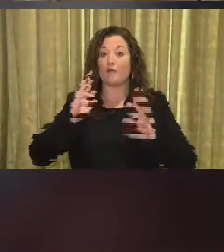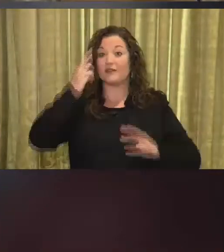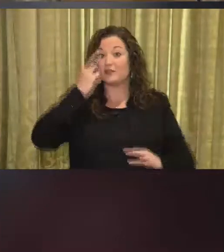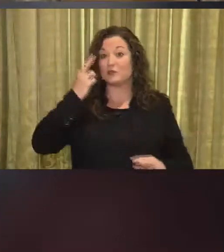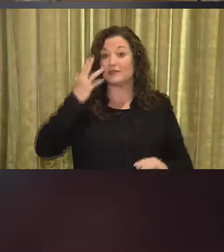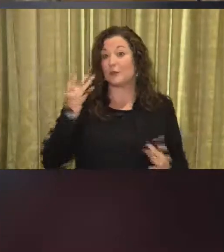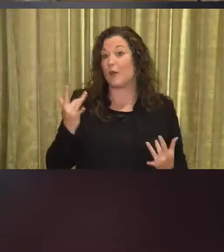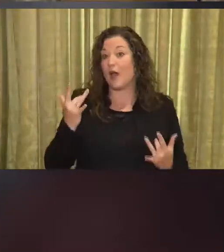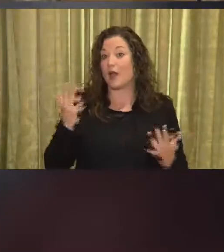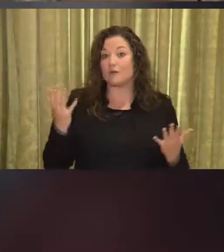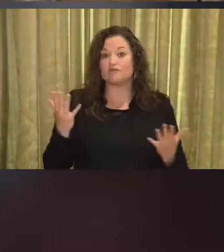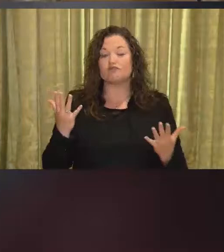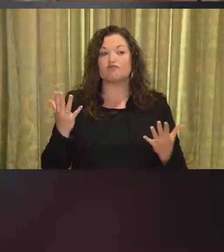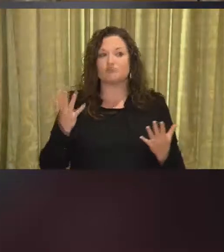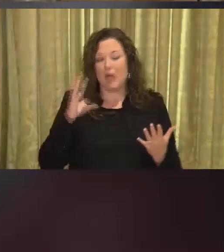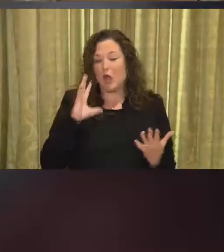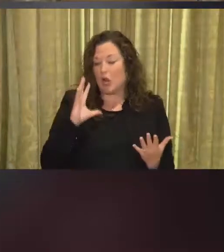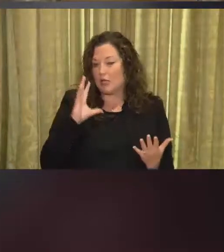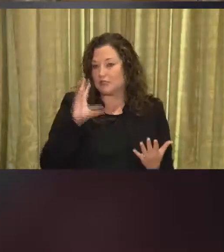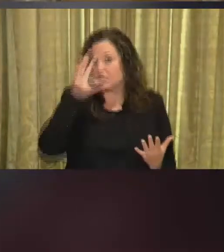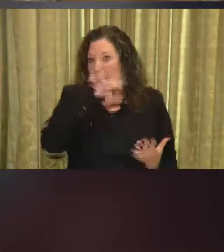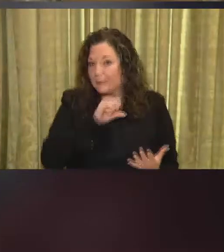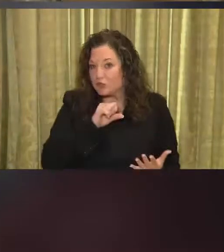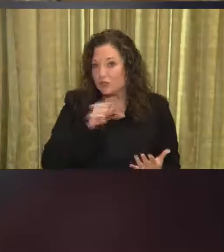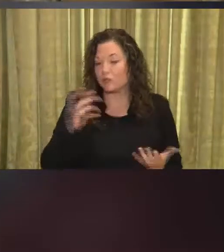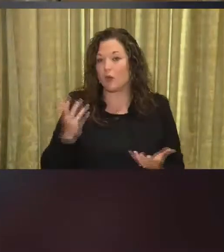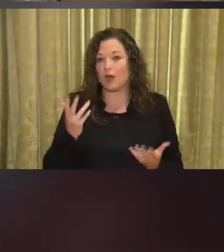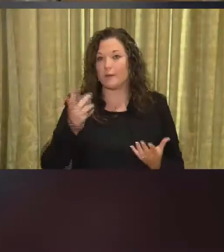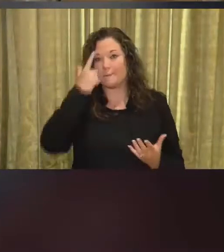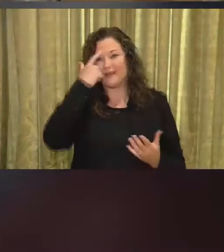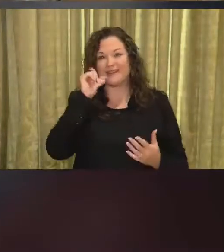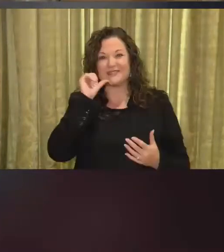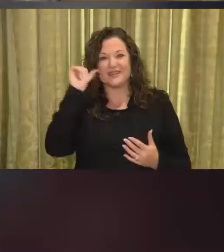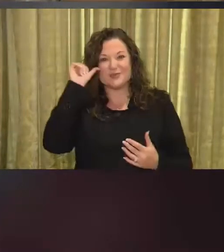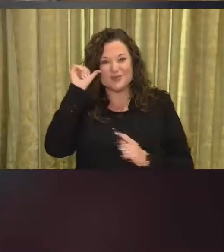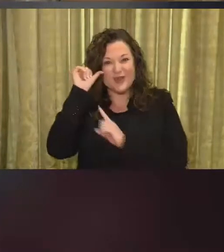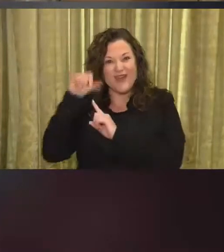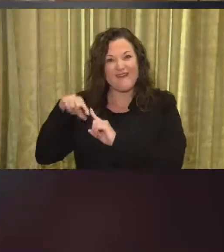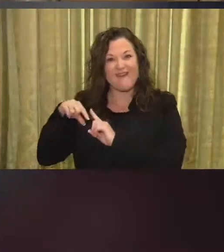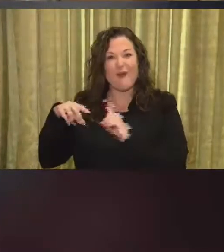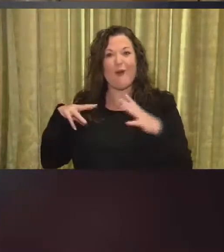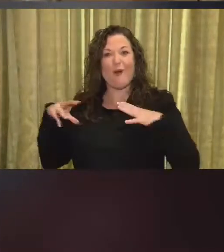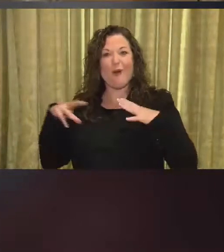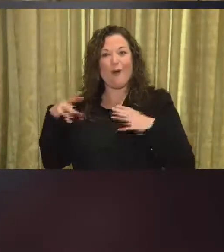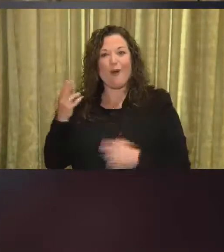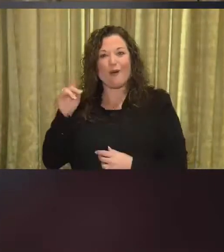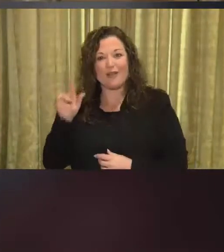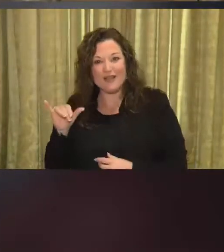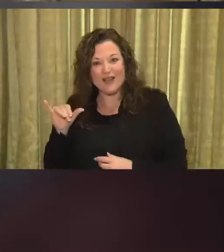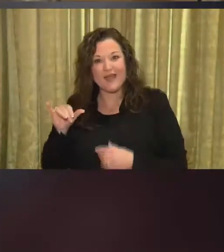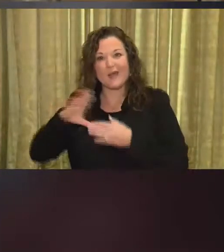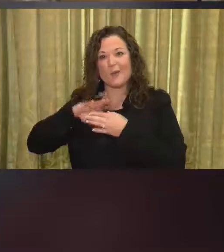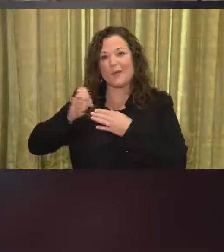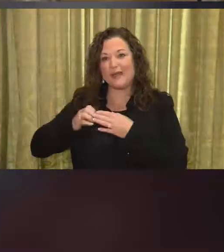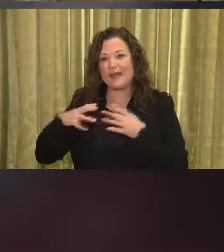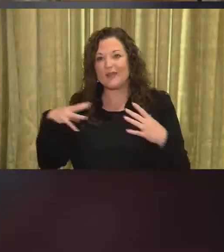or presumptive reason is that yesterday was a holiday and this weekend has been a holiday weekend,